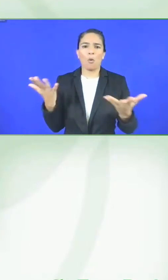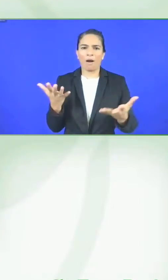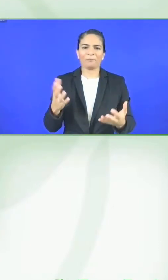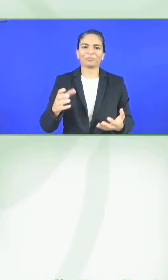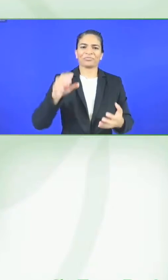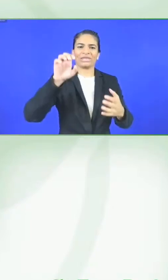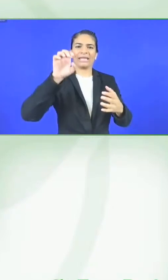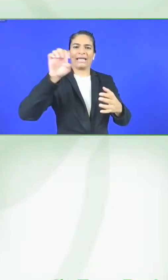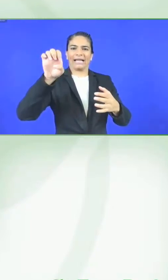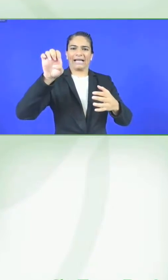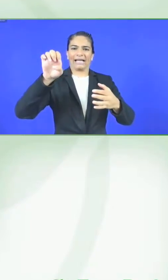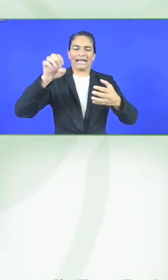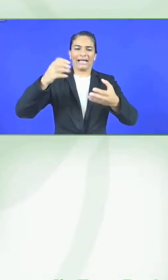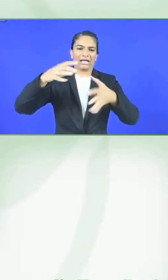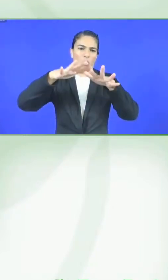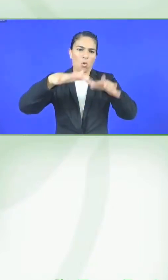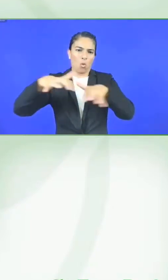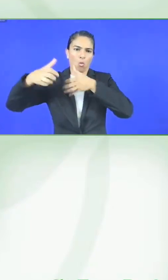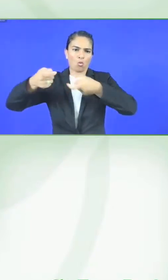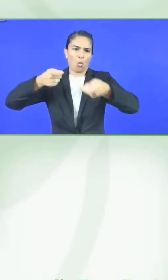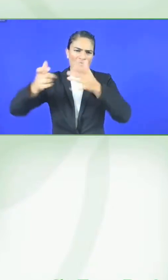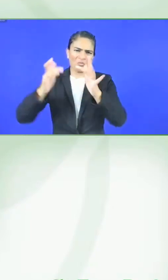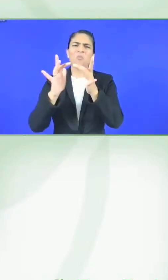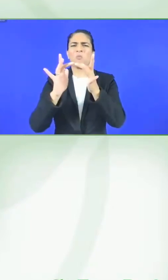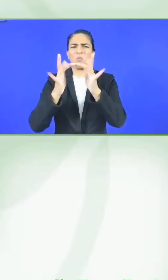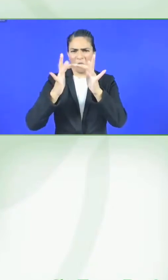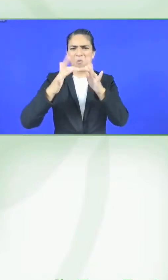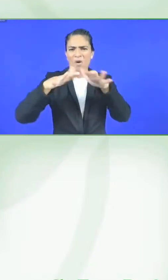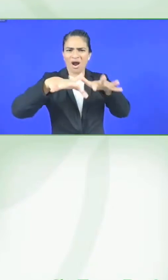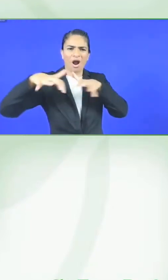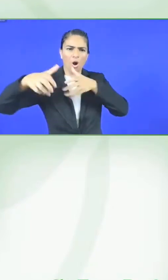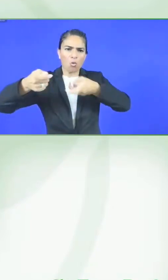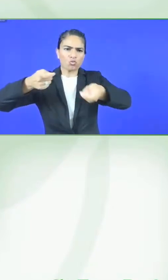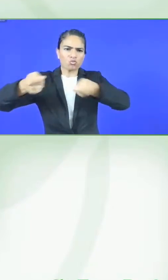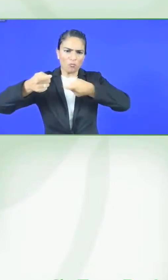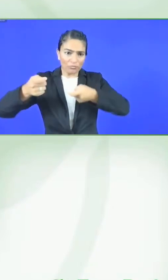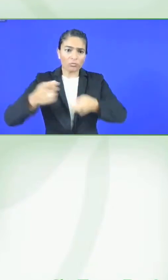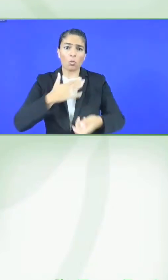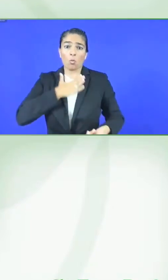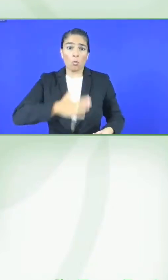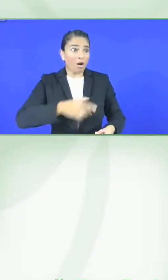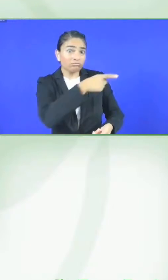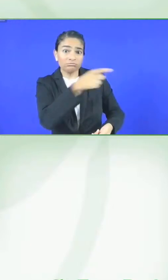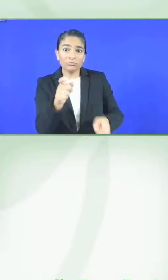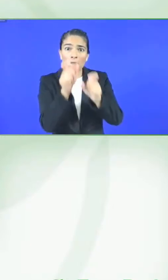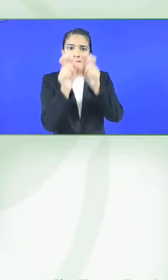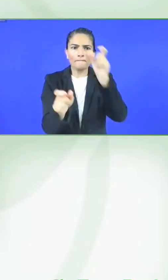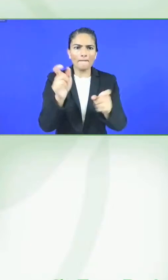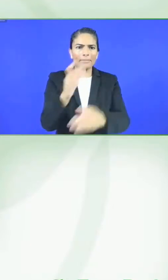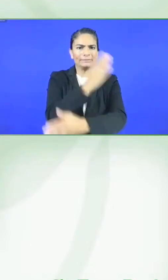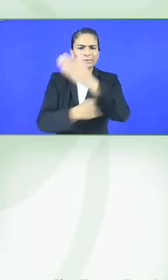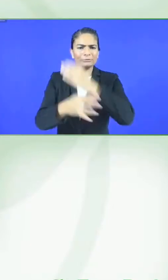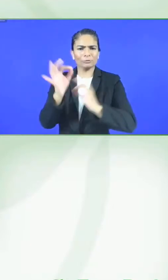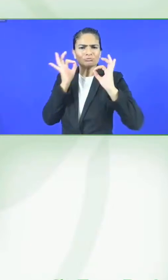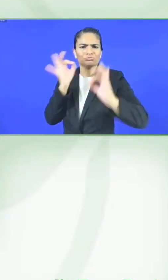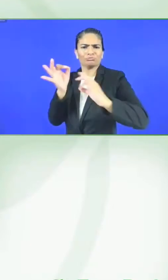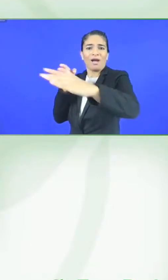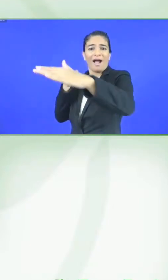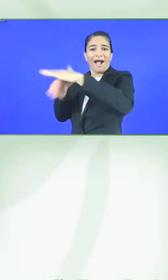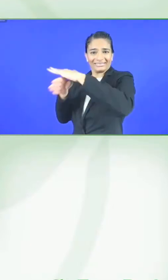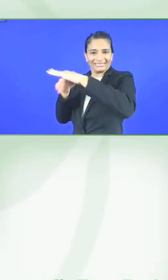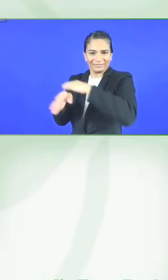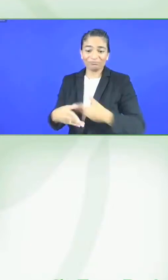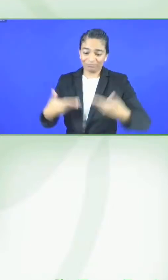I hope everybody is comfortable and happy and people at home doing us remotely for a